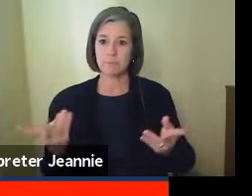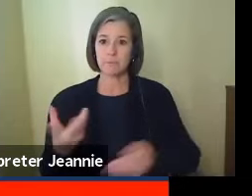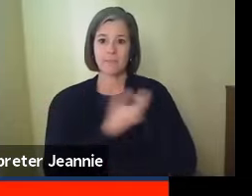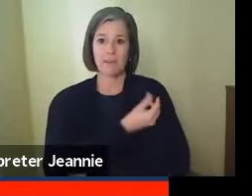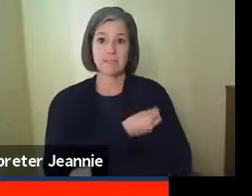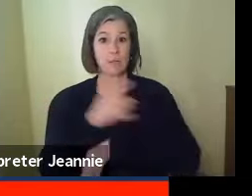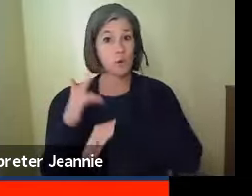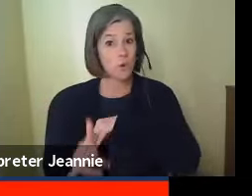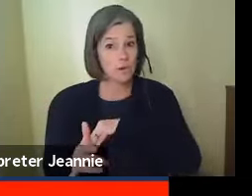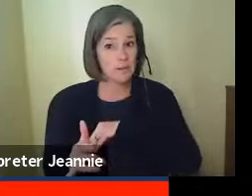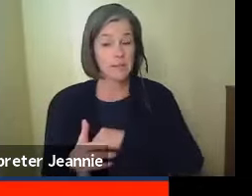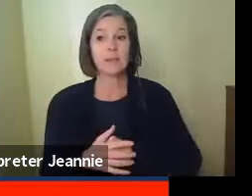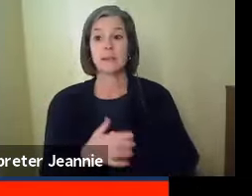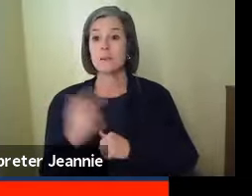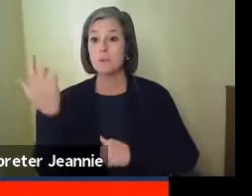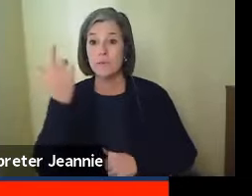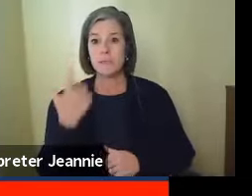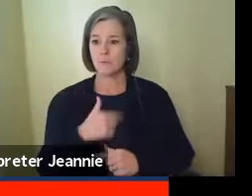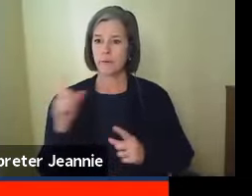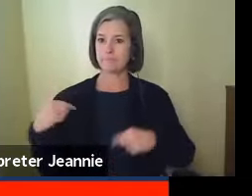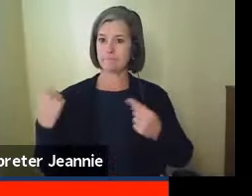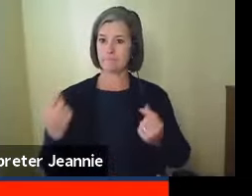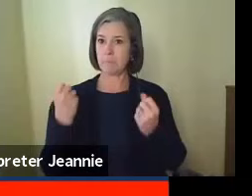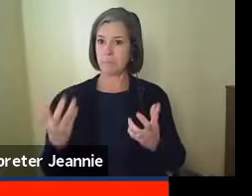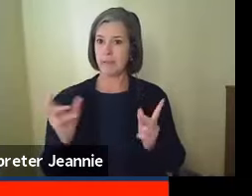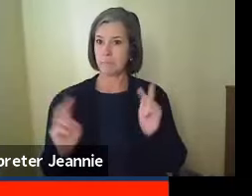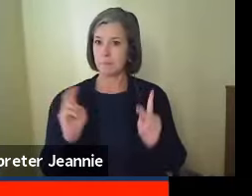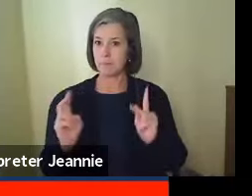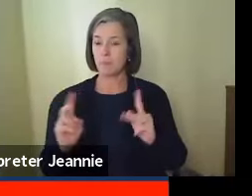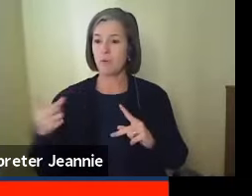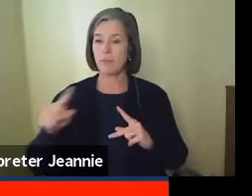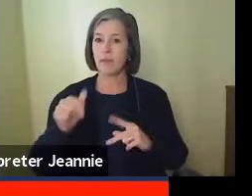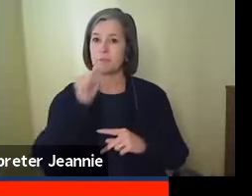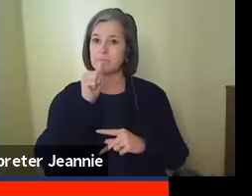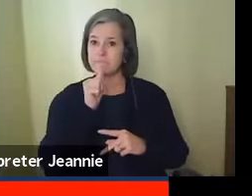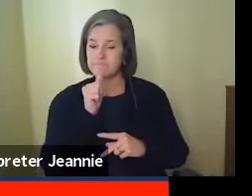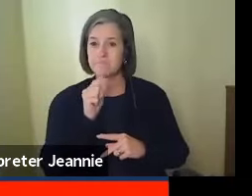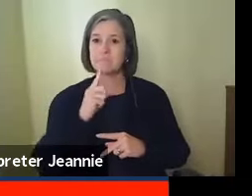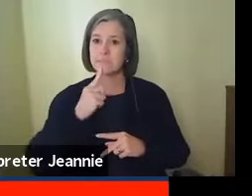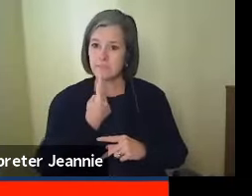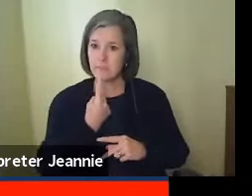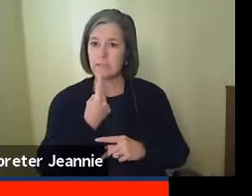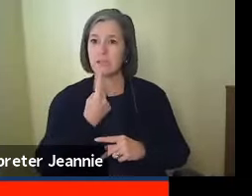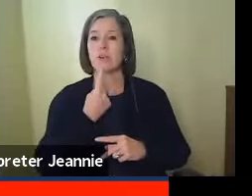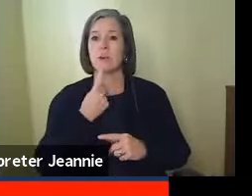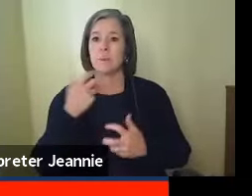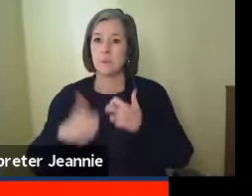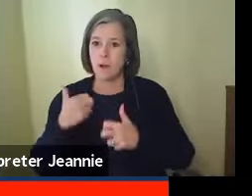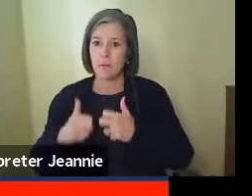because we have had a number of people who have suffered severe consequences from the COVID-19